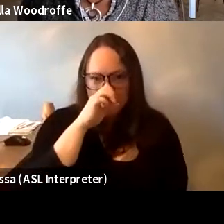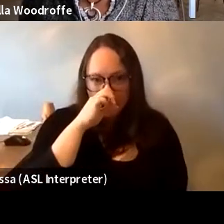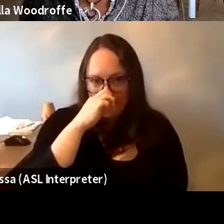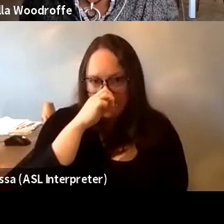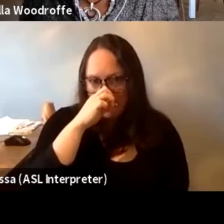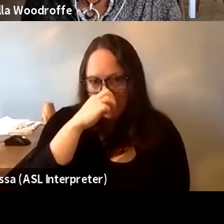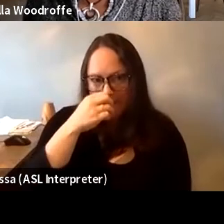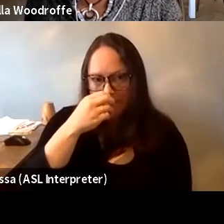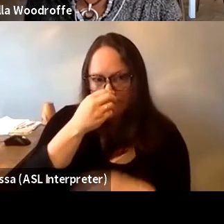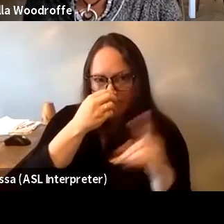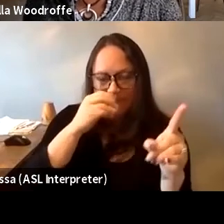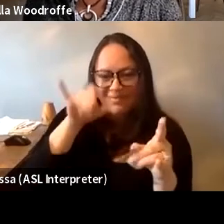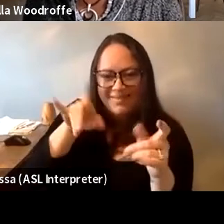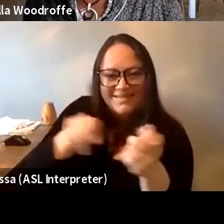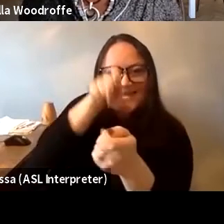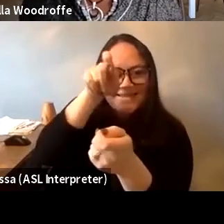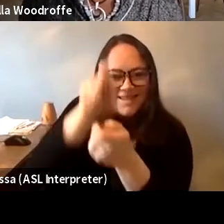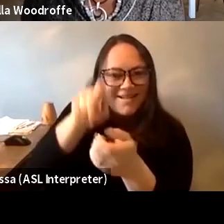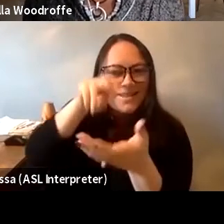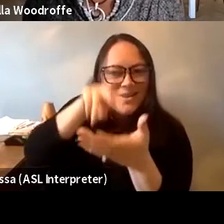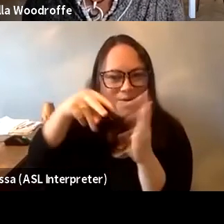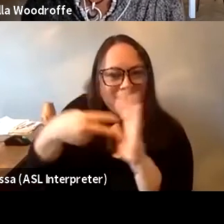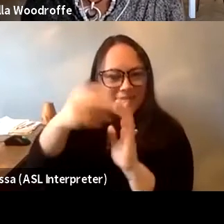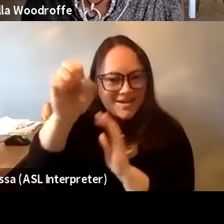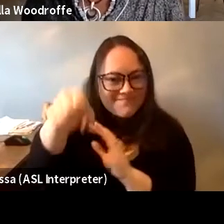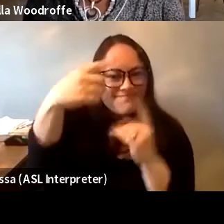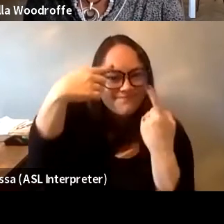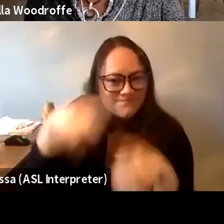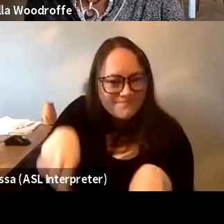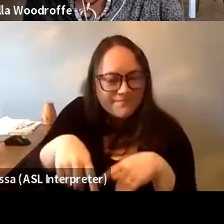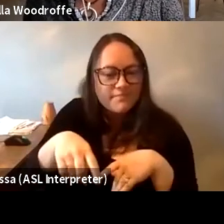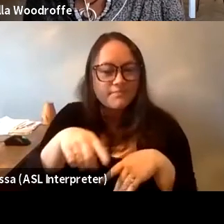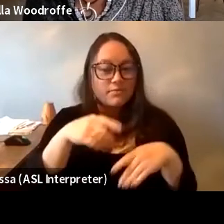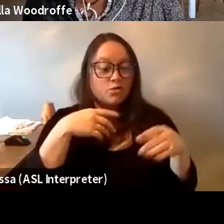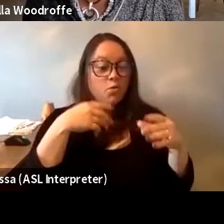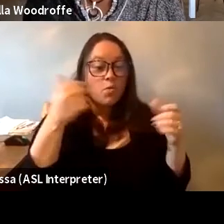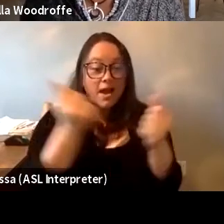have to deal with, you have to deal with people who are looking